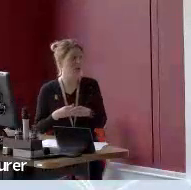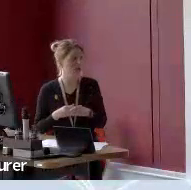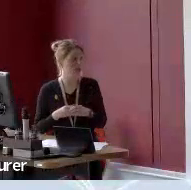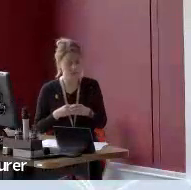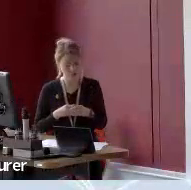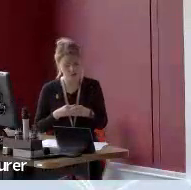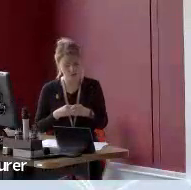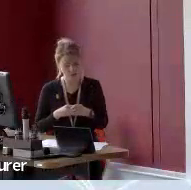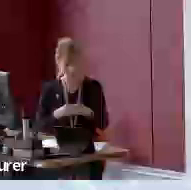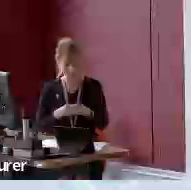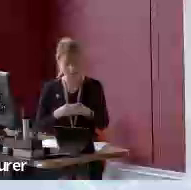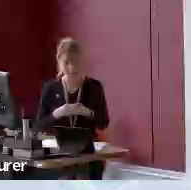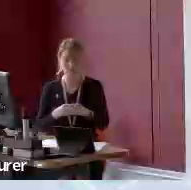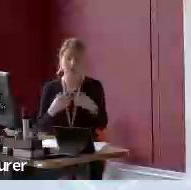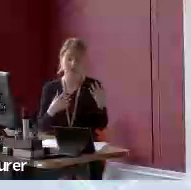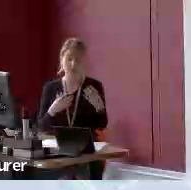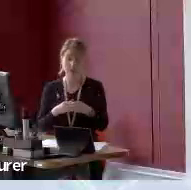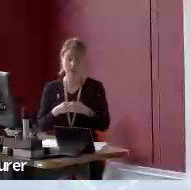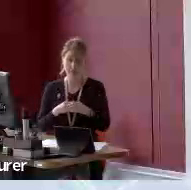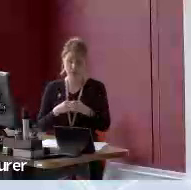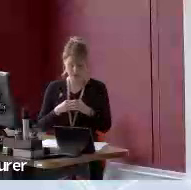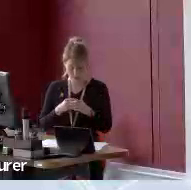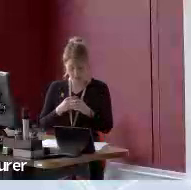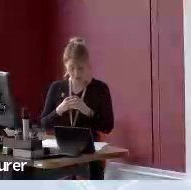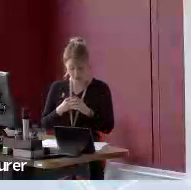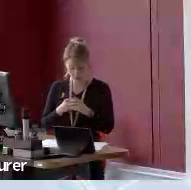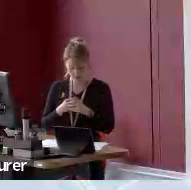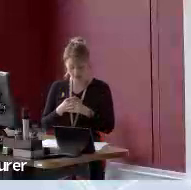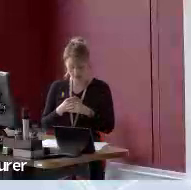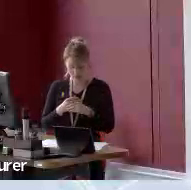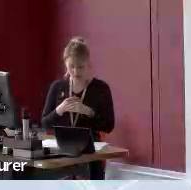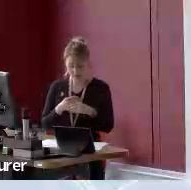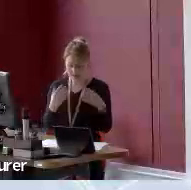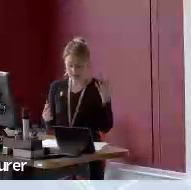opportunity to try and take forward some of the recommendations from this group and this leads